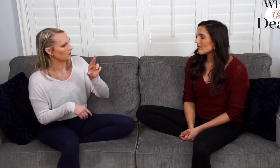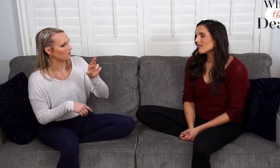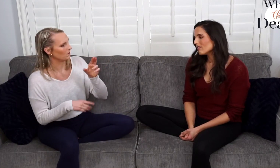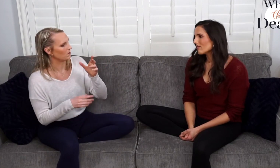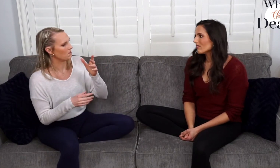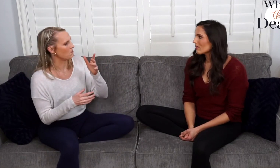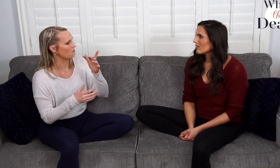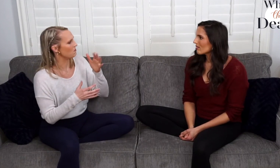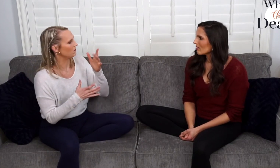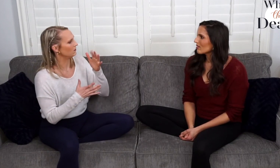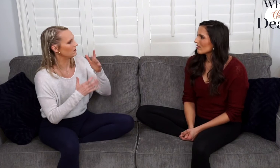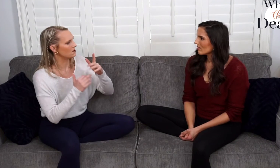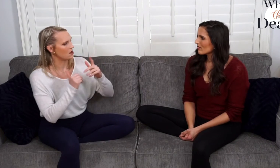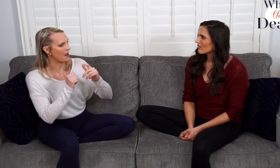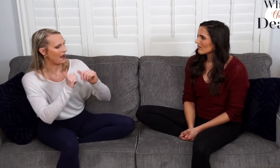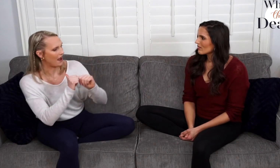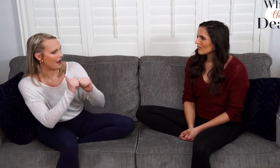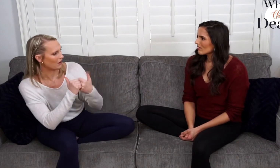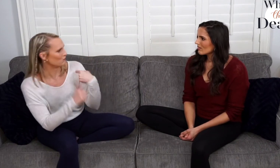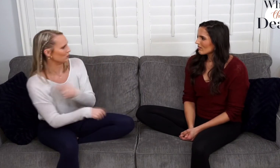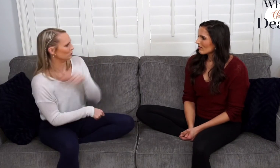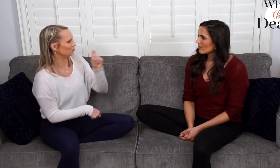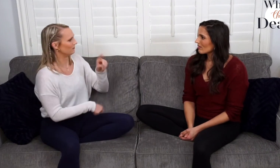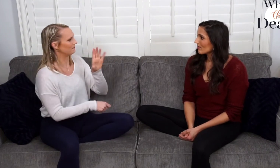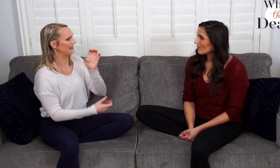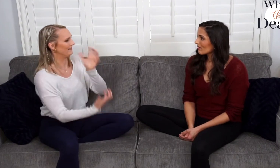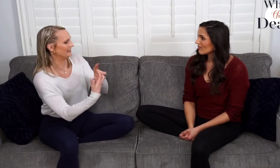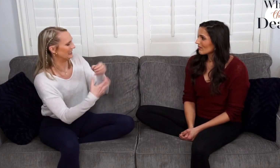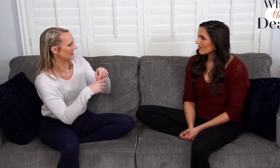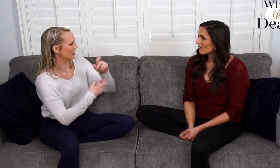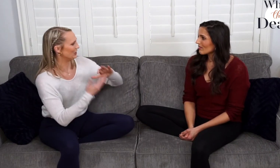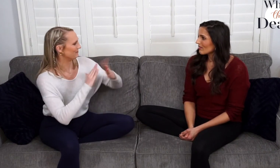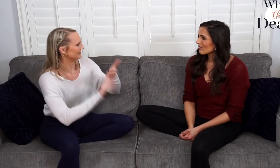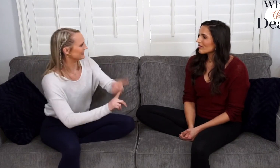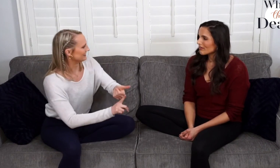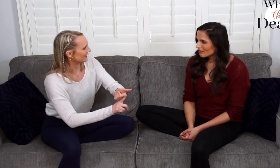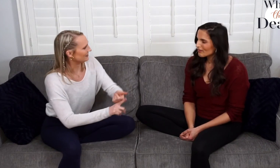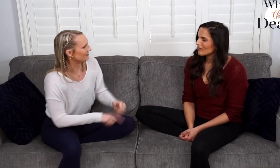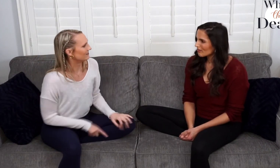or how we need to be to fit into the community itself.